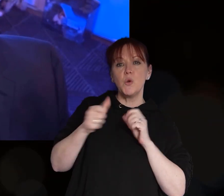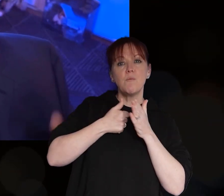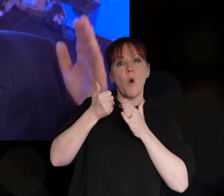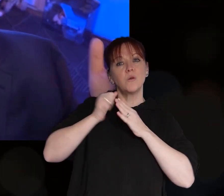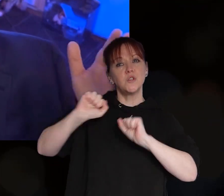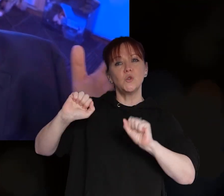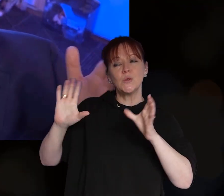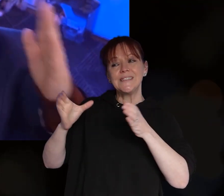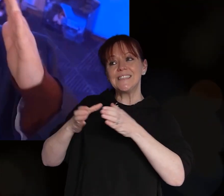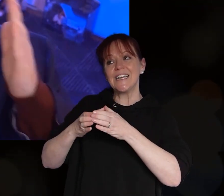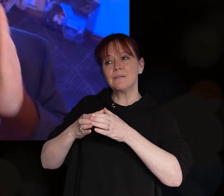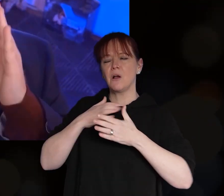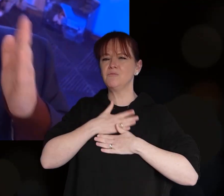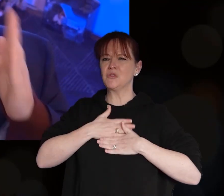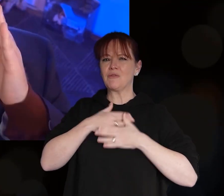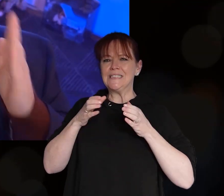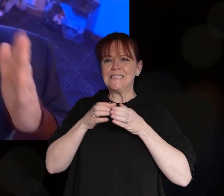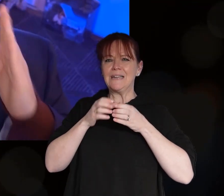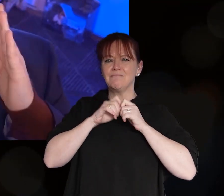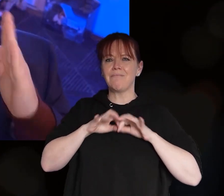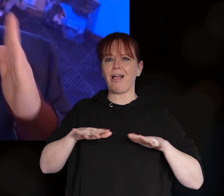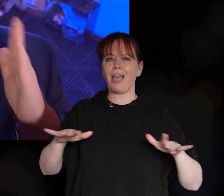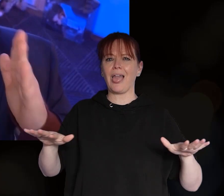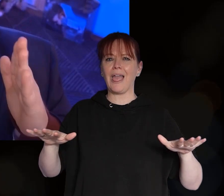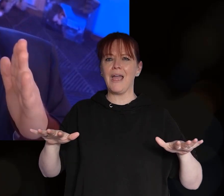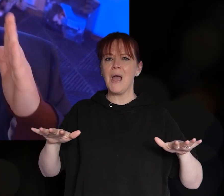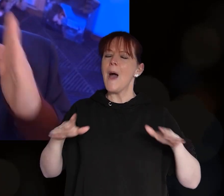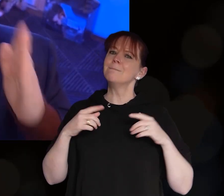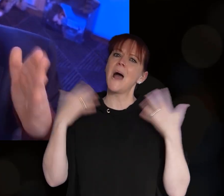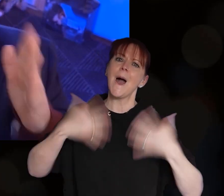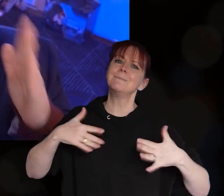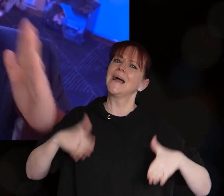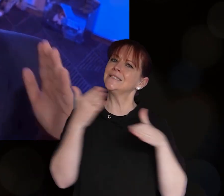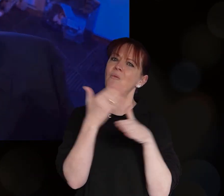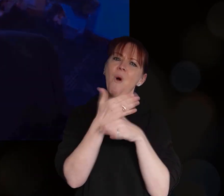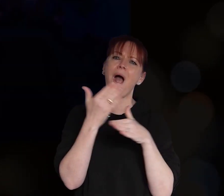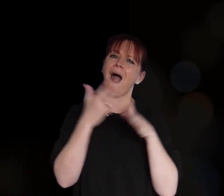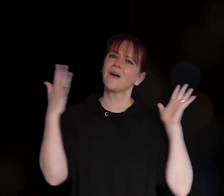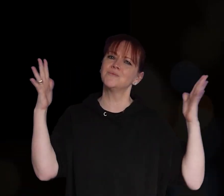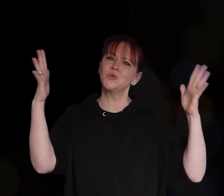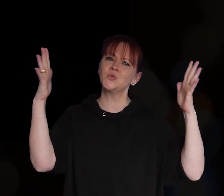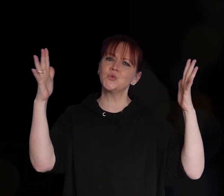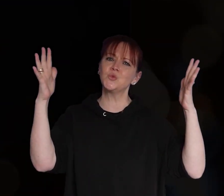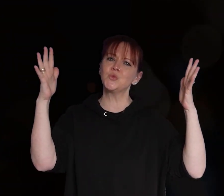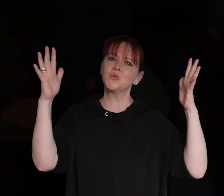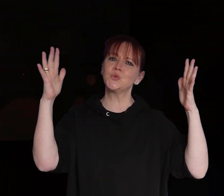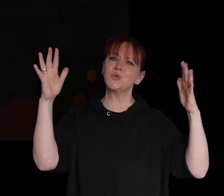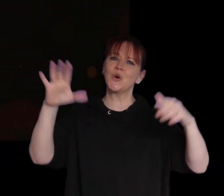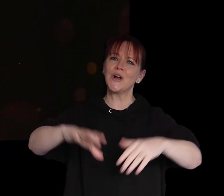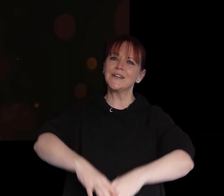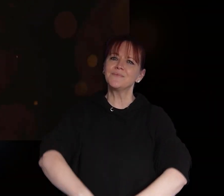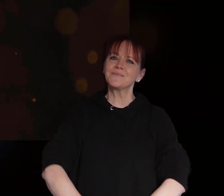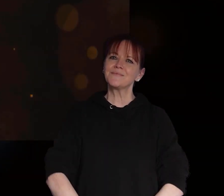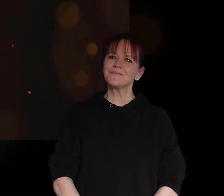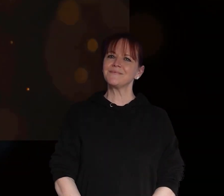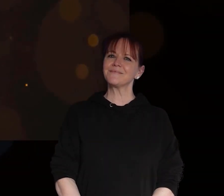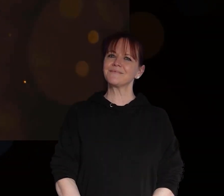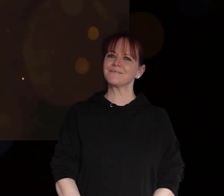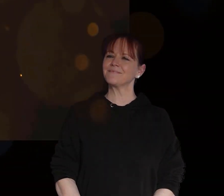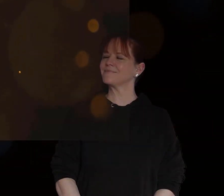I'm sorry to see the team go, but y'all did amazing work! SCREAMING You did amazing work! EPIC MUSIC